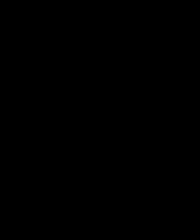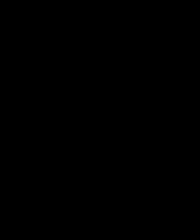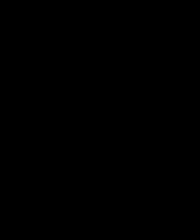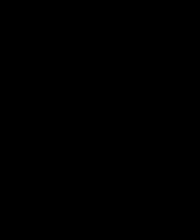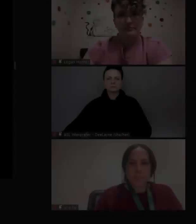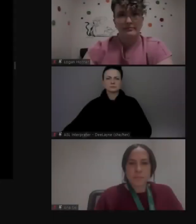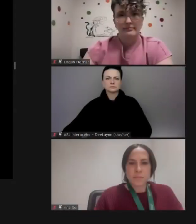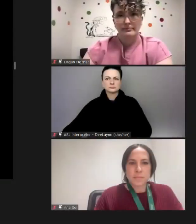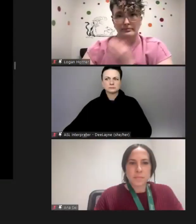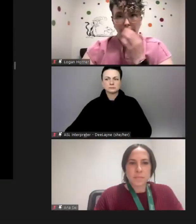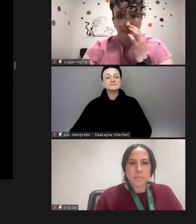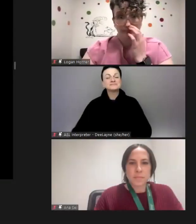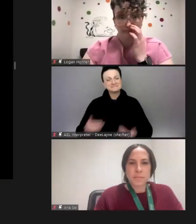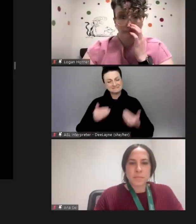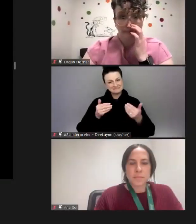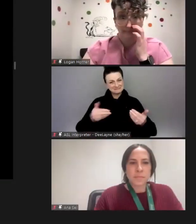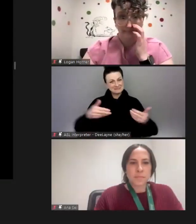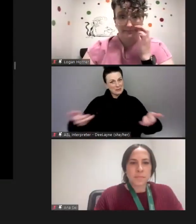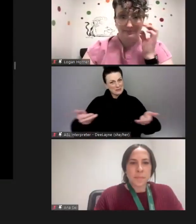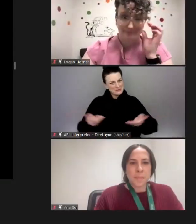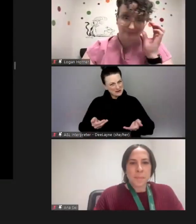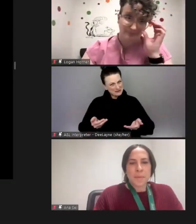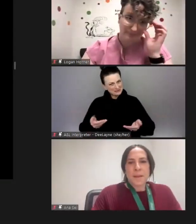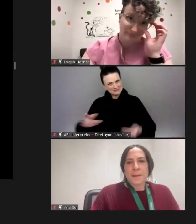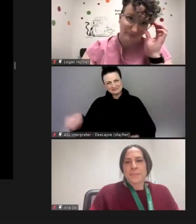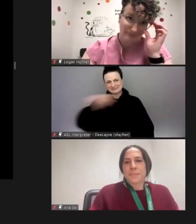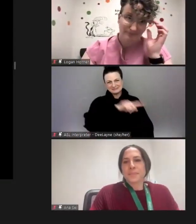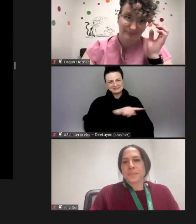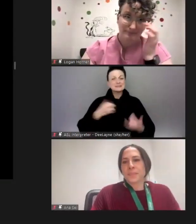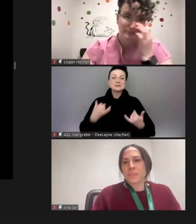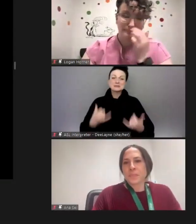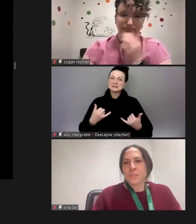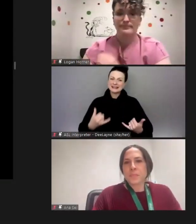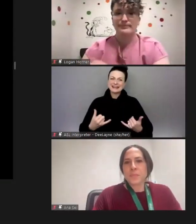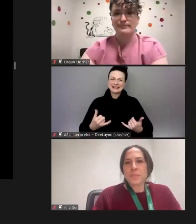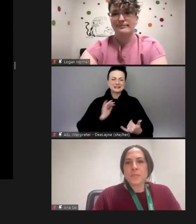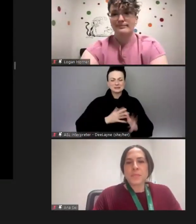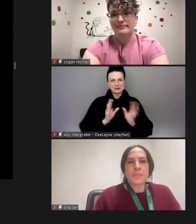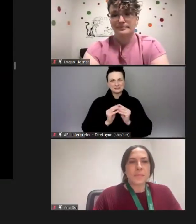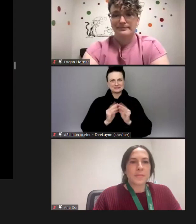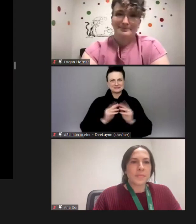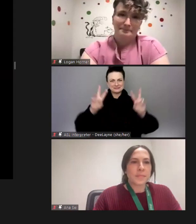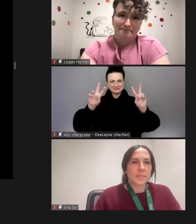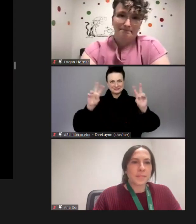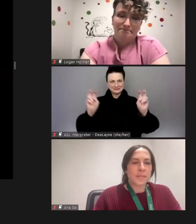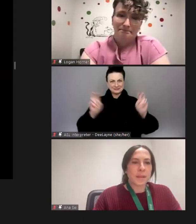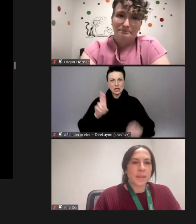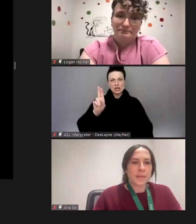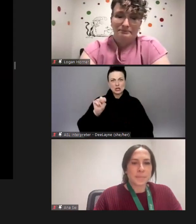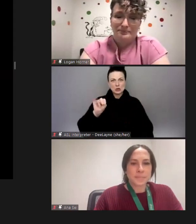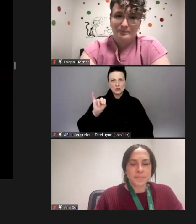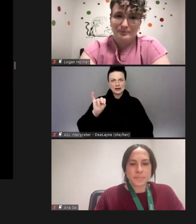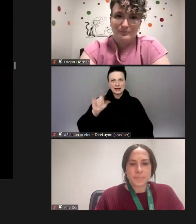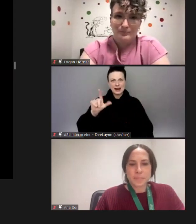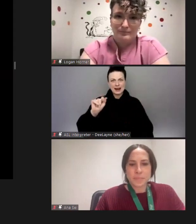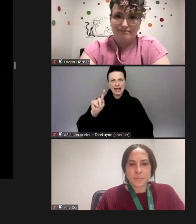well I'd like to welcome everybody today to our webinar entitled unilateral is